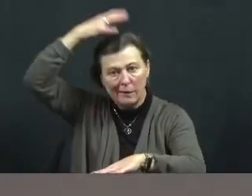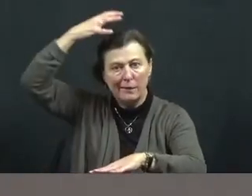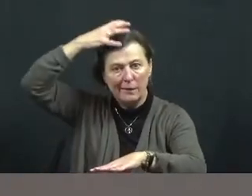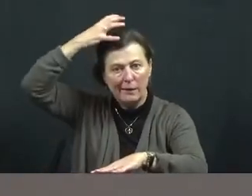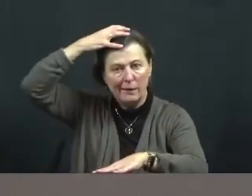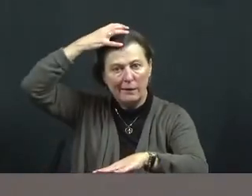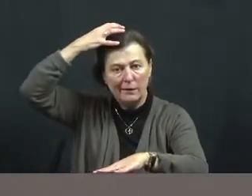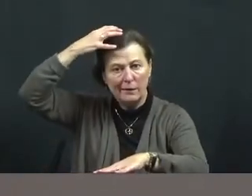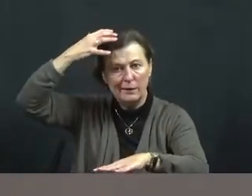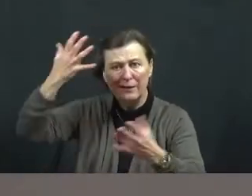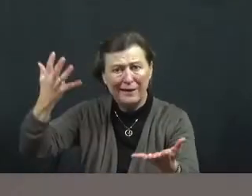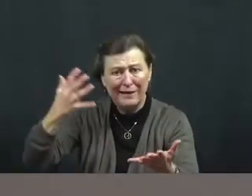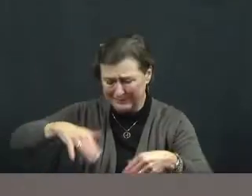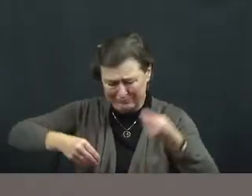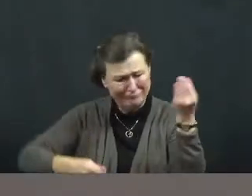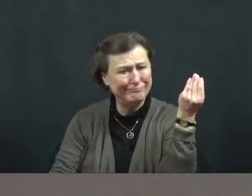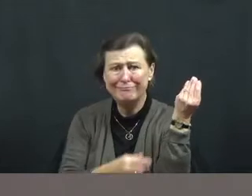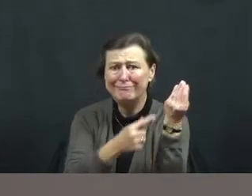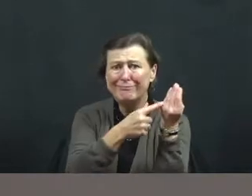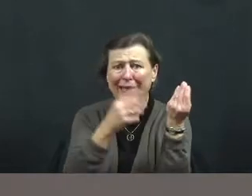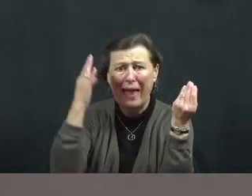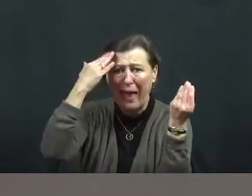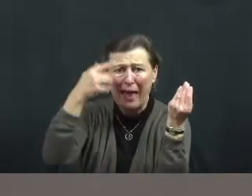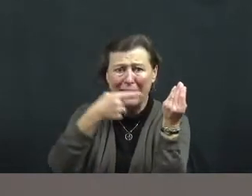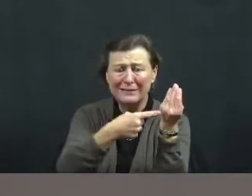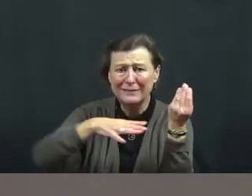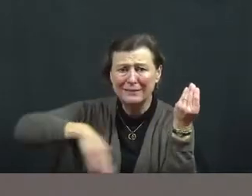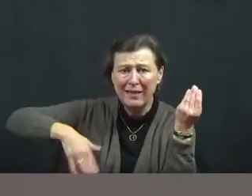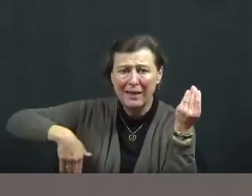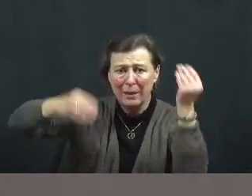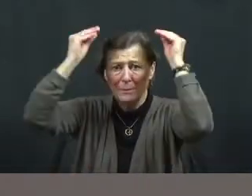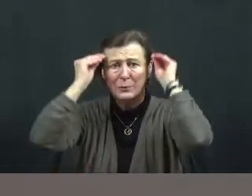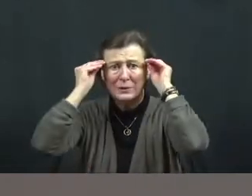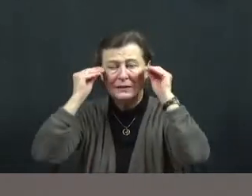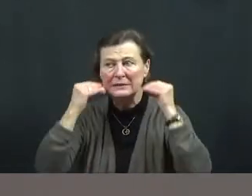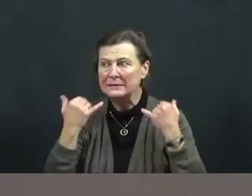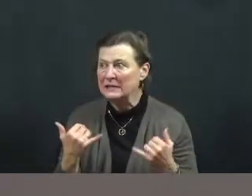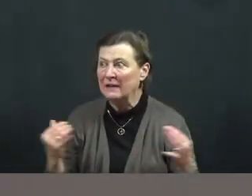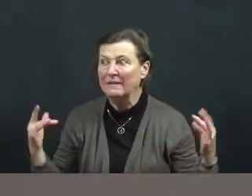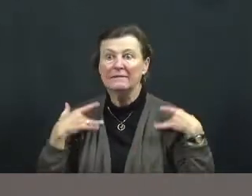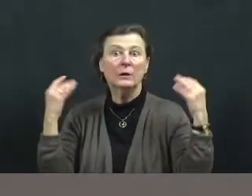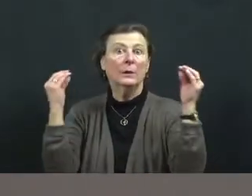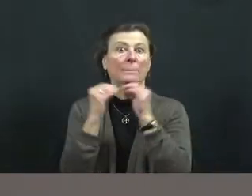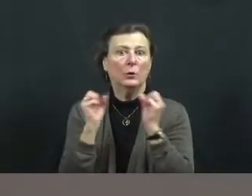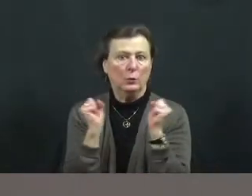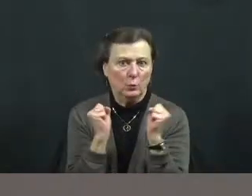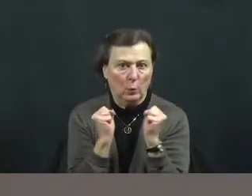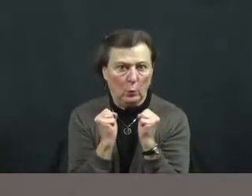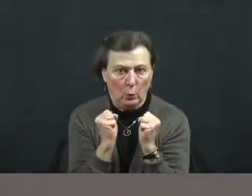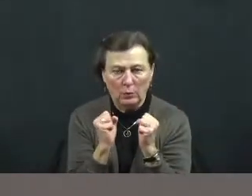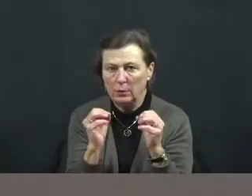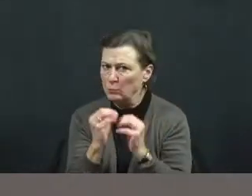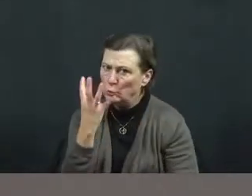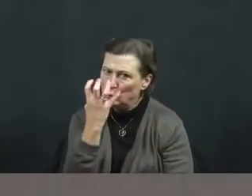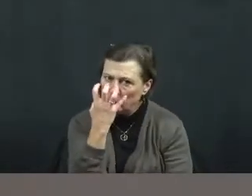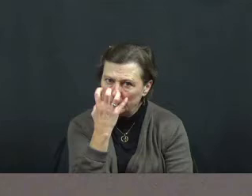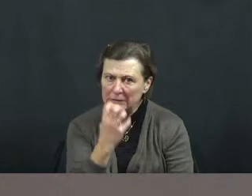even have his hat on yet. This left Willow feeling more cold and more grumpy.